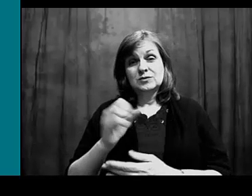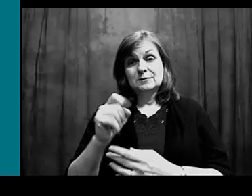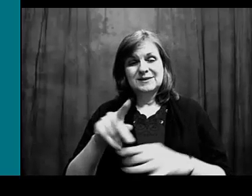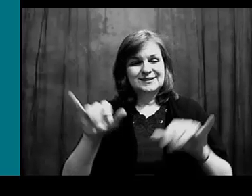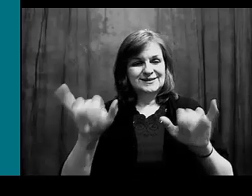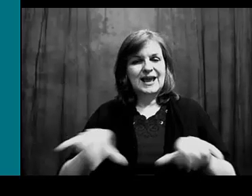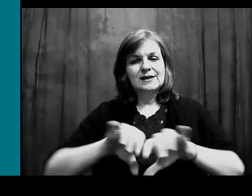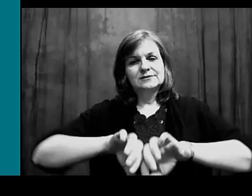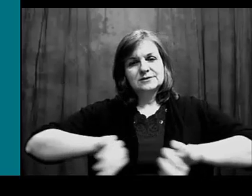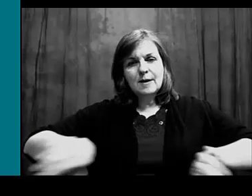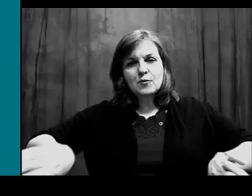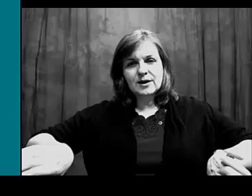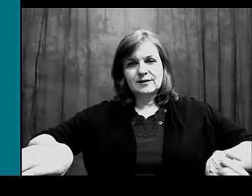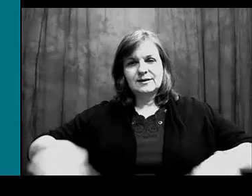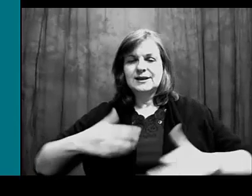stay isolated and separated